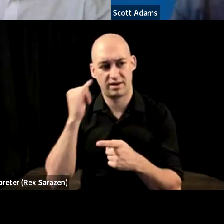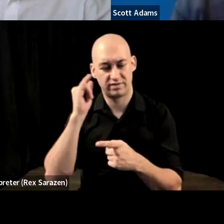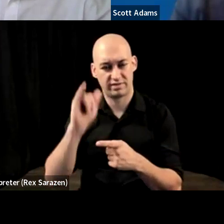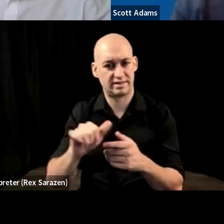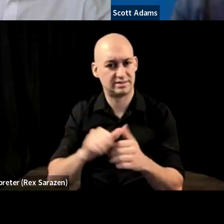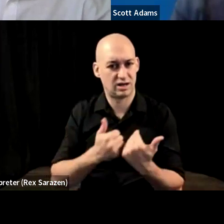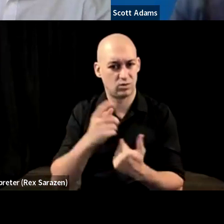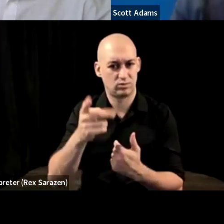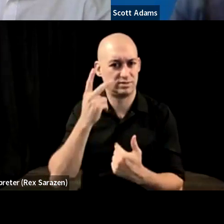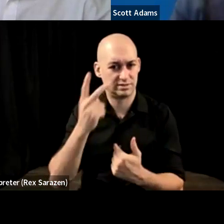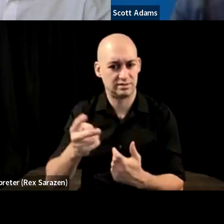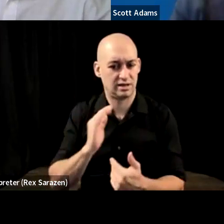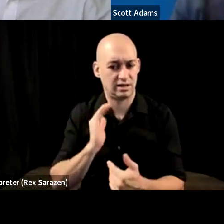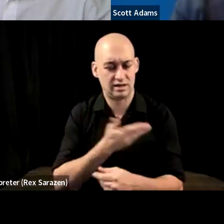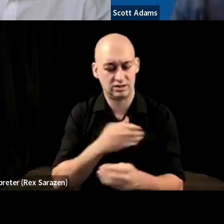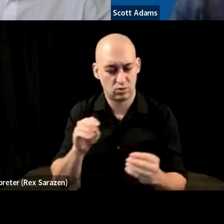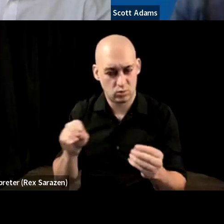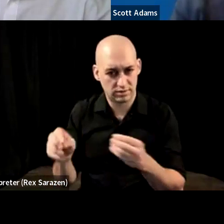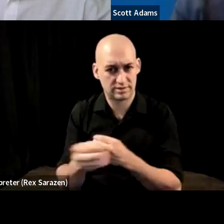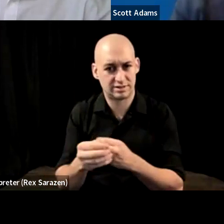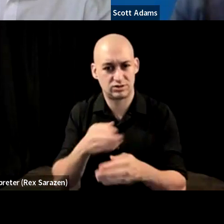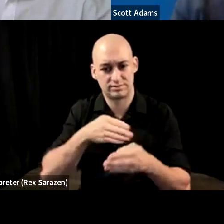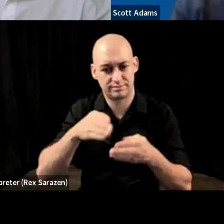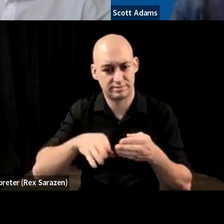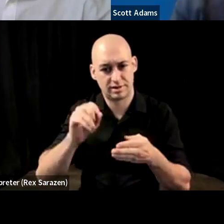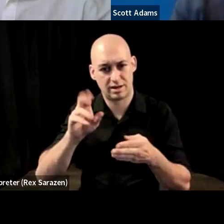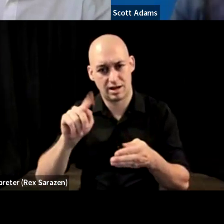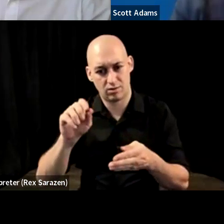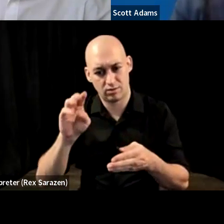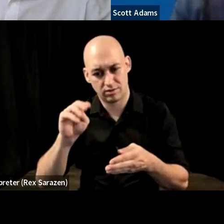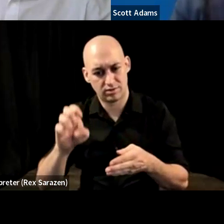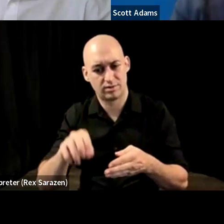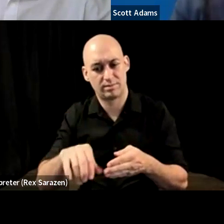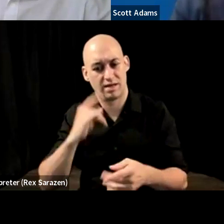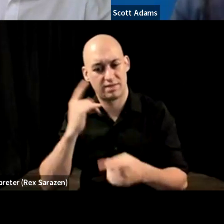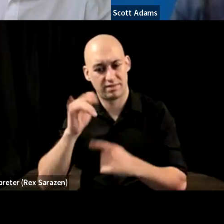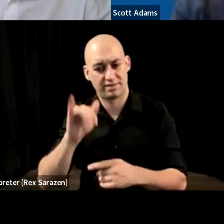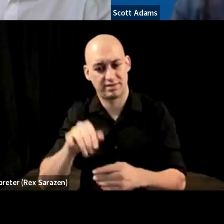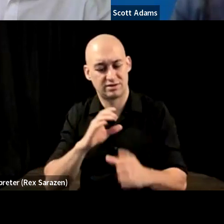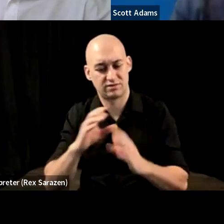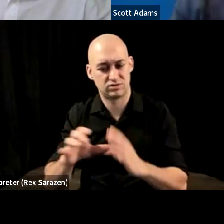us organize outcome area working group, I think that's a conversation that we can continue having